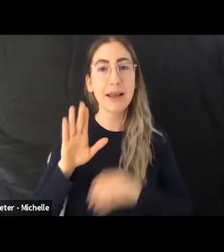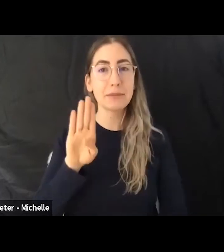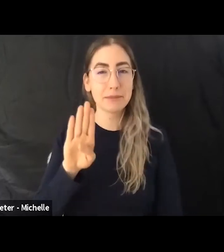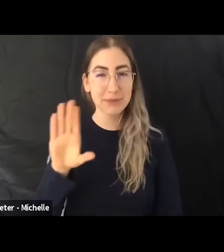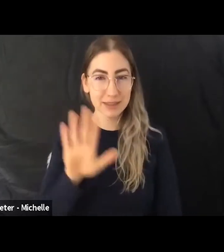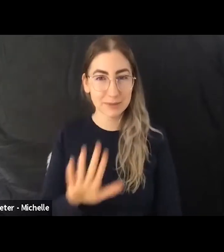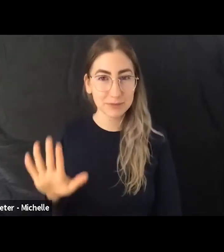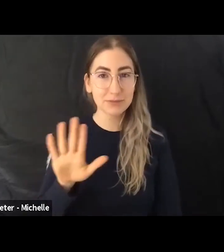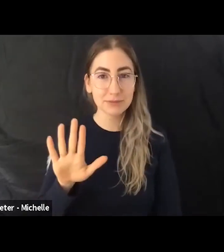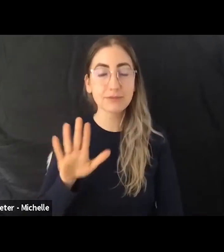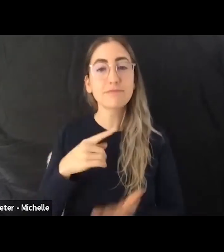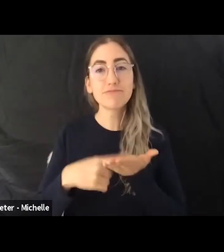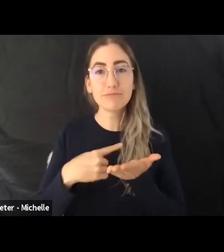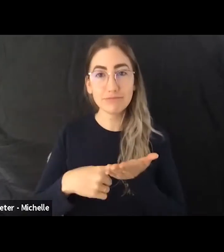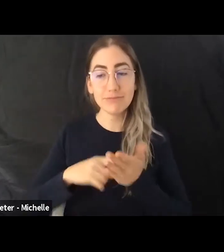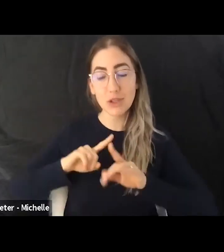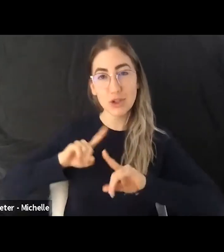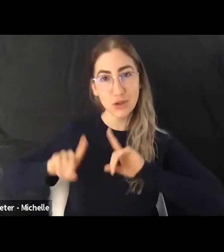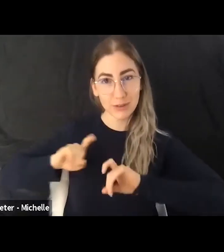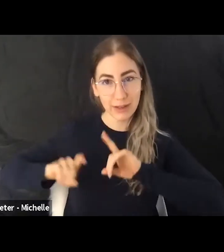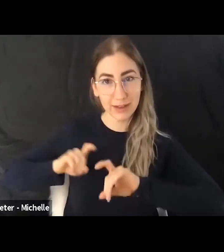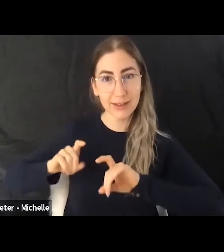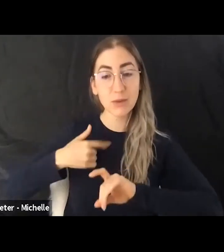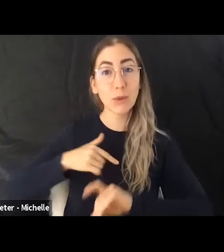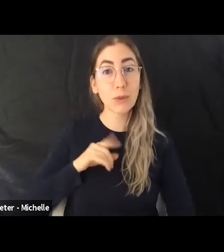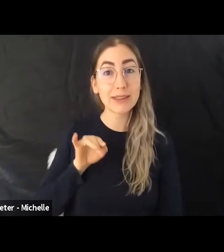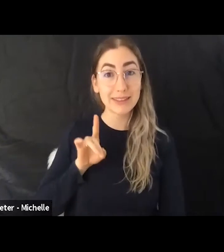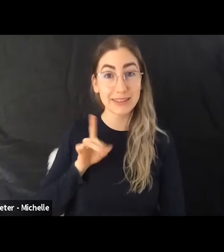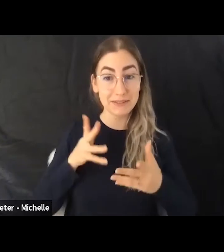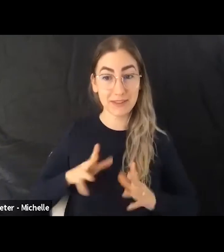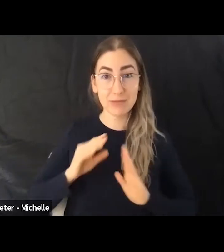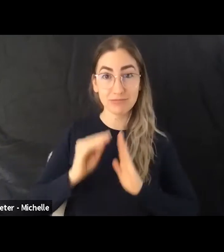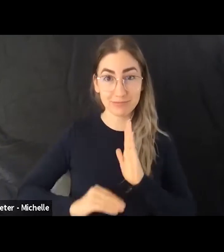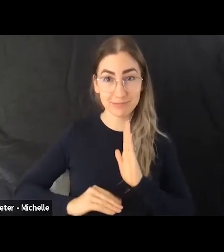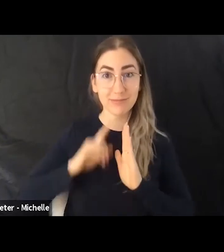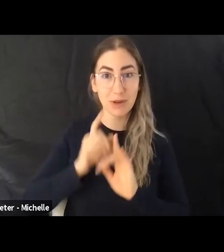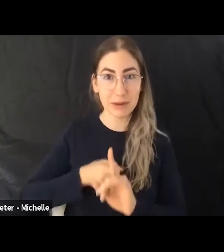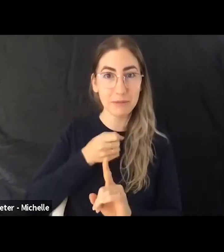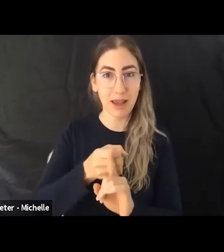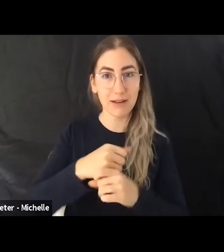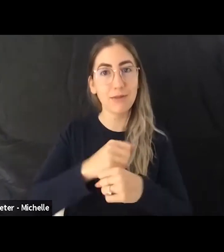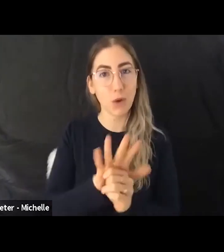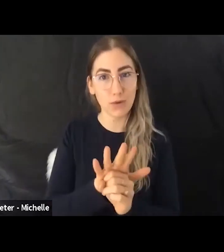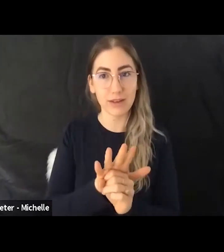DISCUSS A SURVEY THAT WE DID ON THE IMPACT OF COVID-19 ON PEOPLE WHO ARE DEAF, HARD OF DID ON THE IMPACT OF COVID-19 ON PEOPLE WHO ARE DEAF, HARD OF HEARING AND DEAF-BLIND.